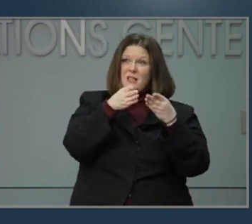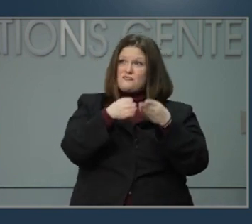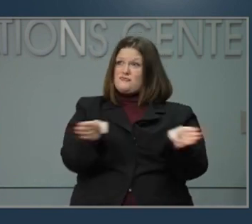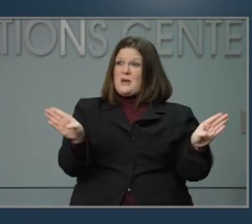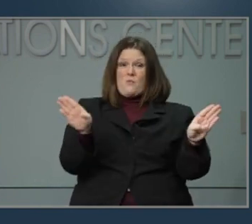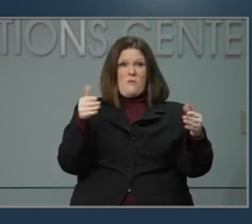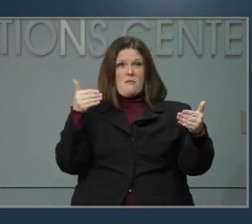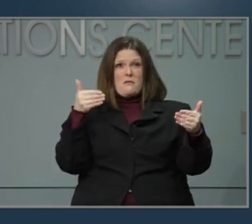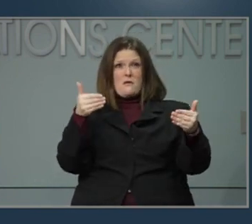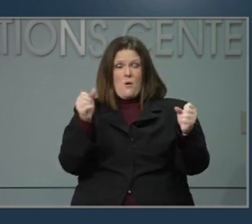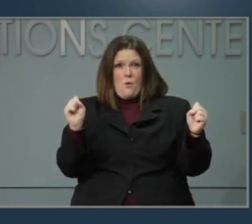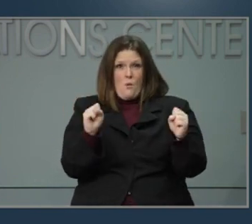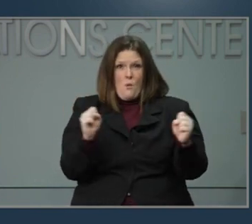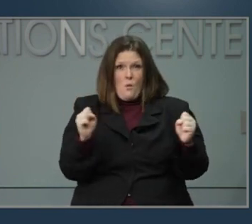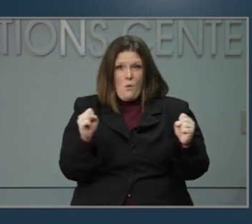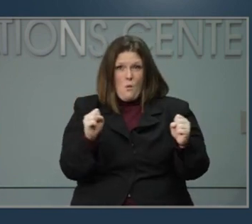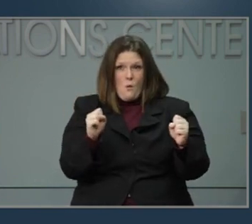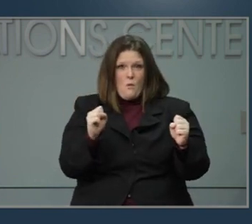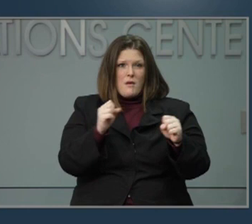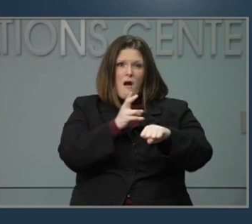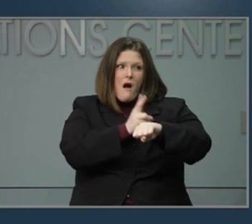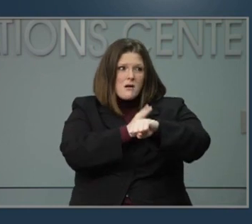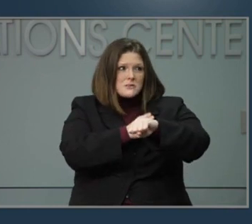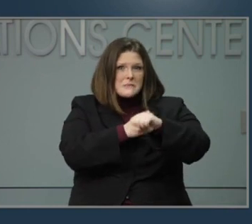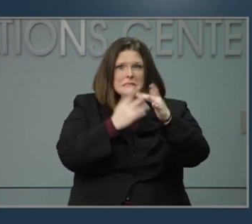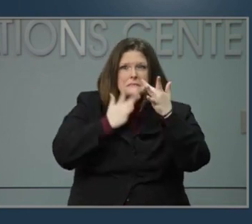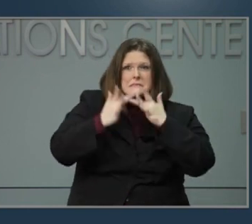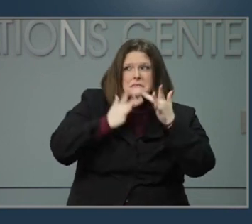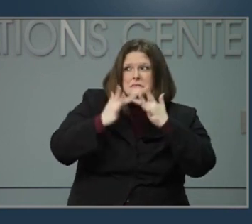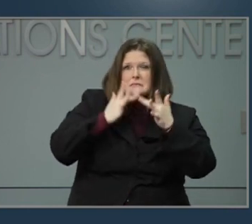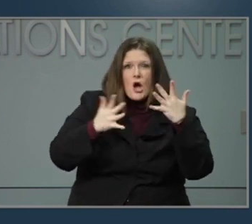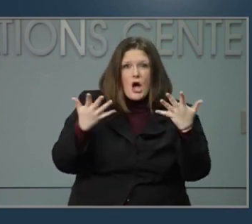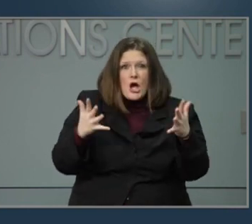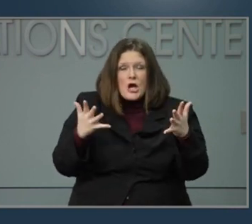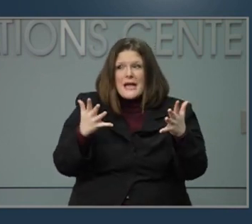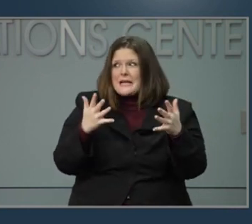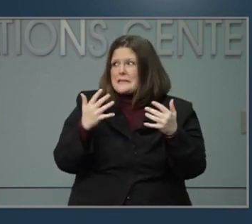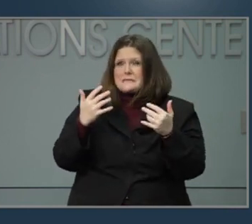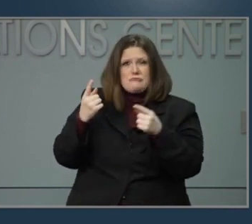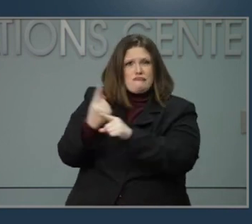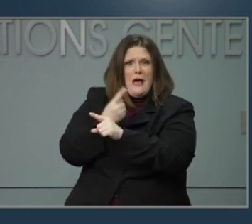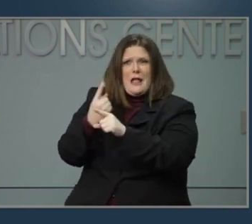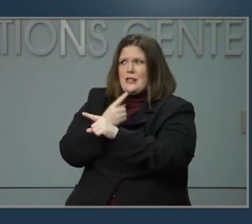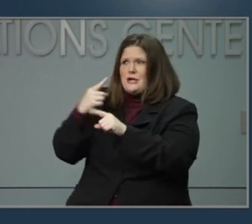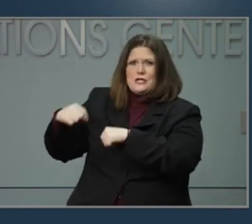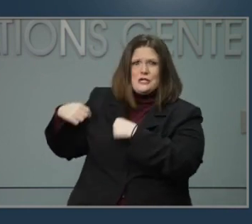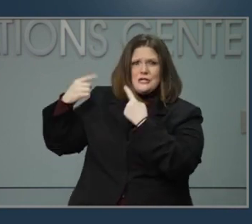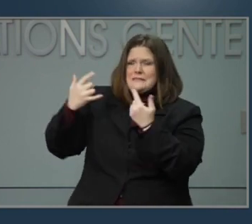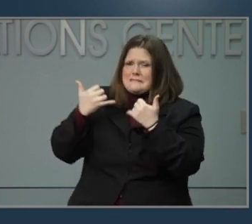ARE UP SINCE SEPTEMBER AND OVERALL, OUR TOO HIGH AS WE HEAD INTO THE WINTER MONTHS WHEN